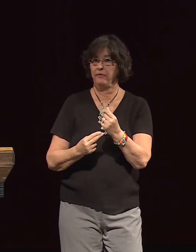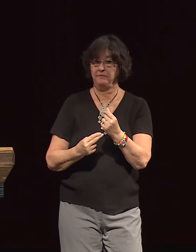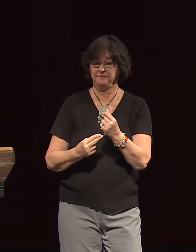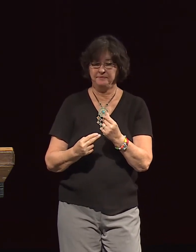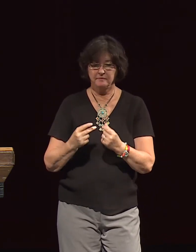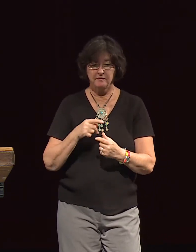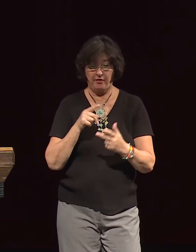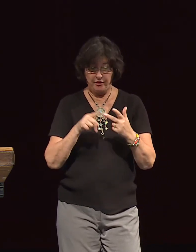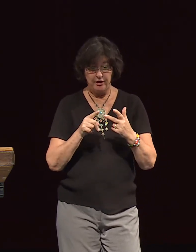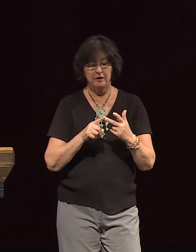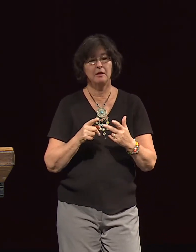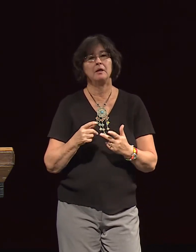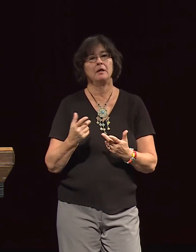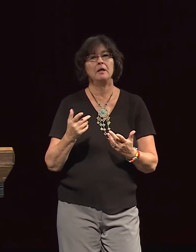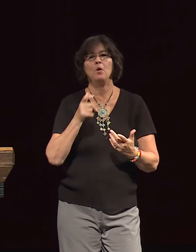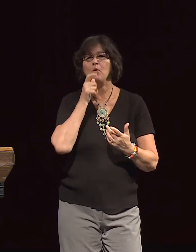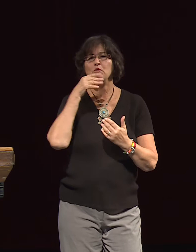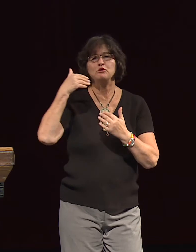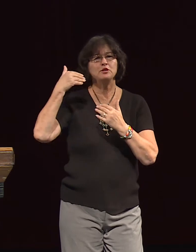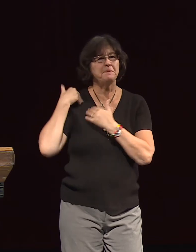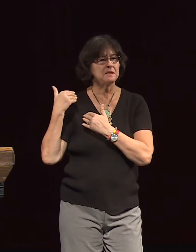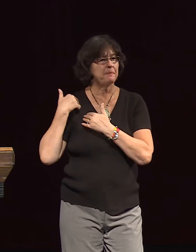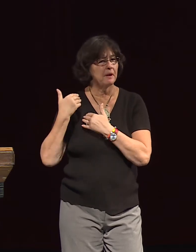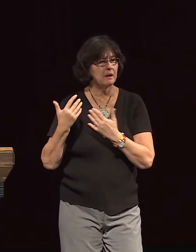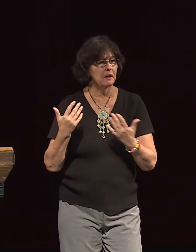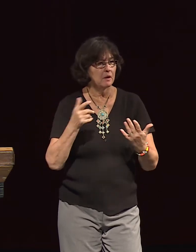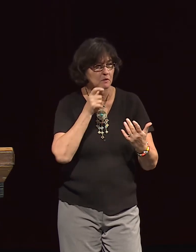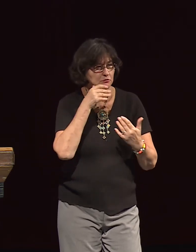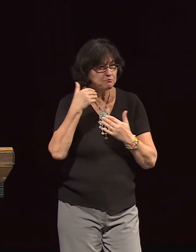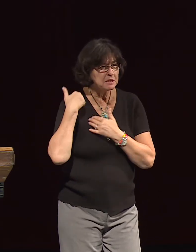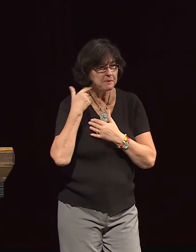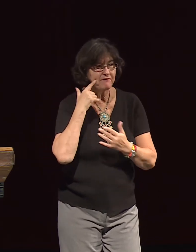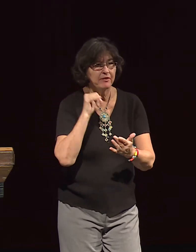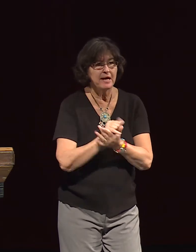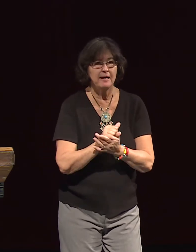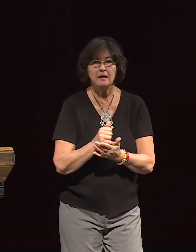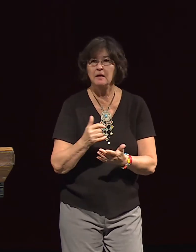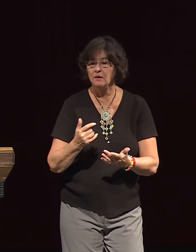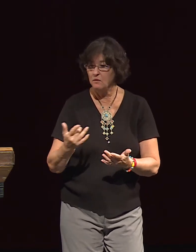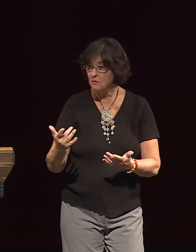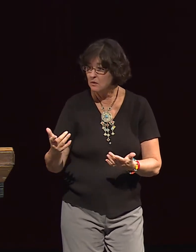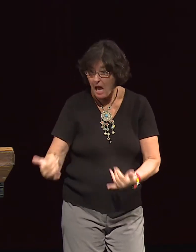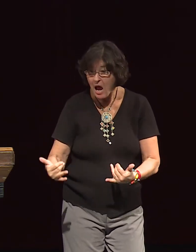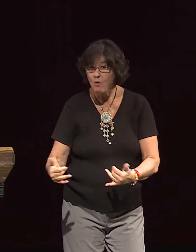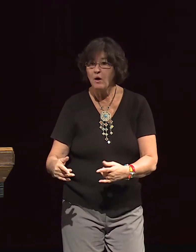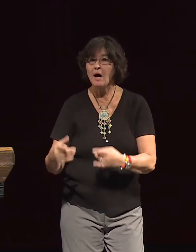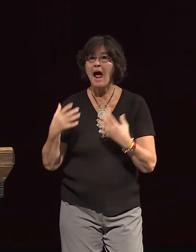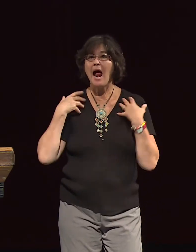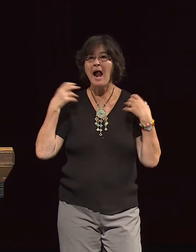whether it be English or ASL or both. Now, thirdly we want to talk about who's responsible